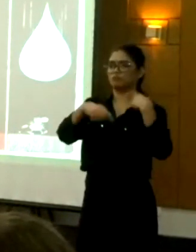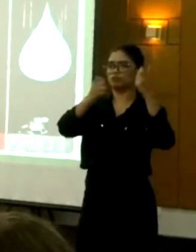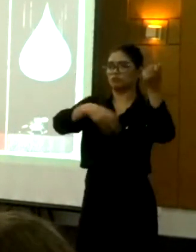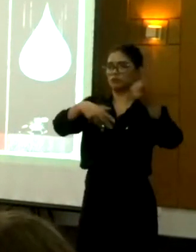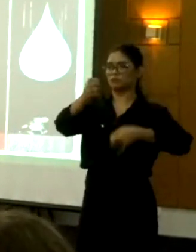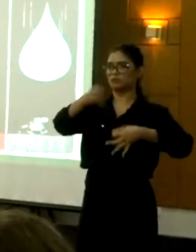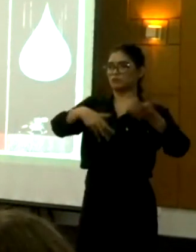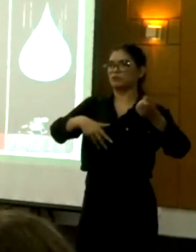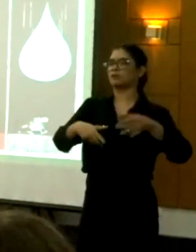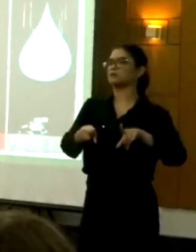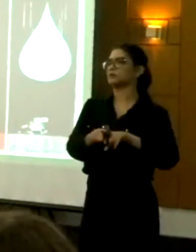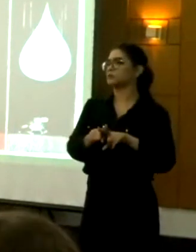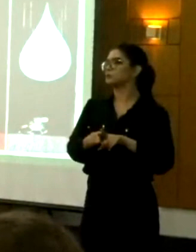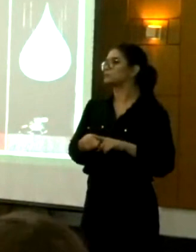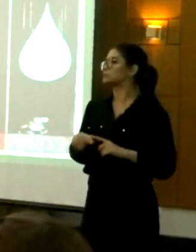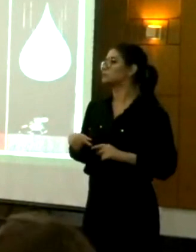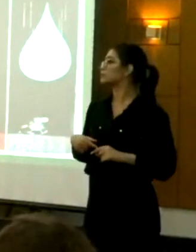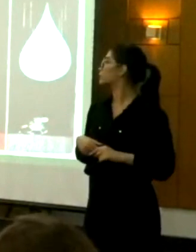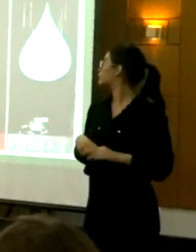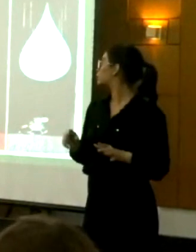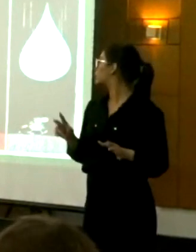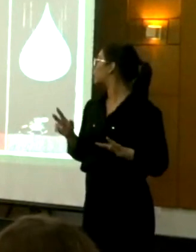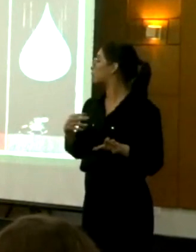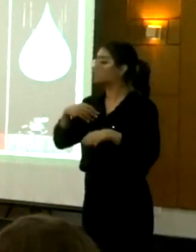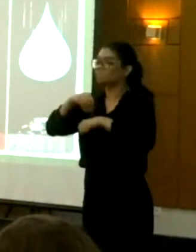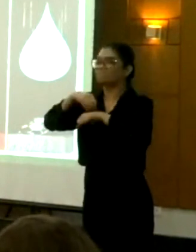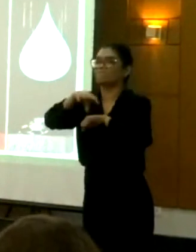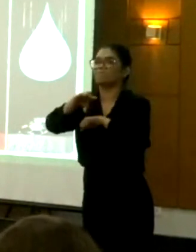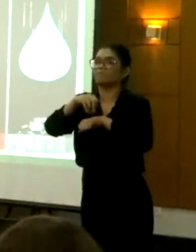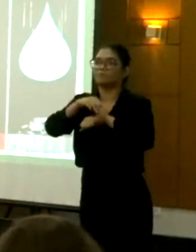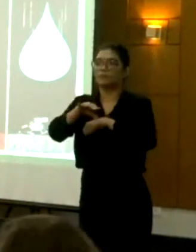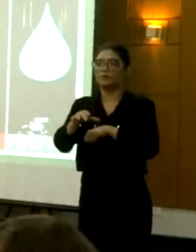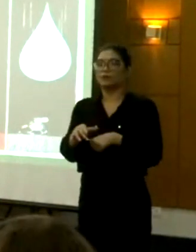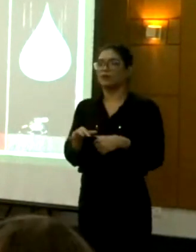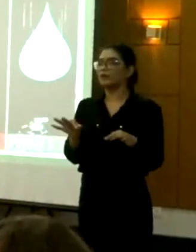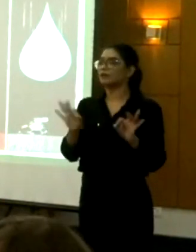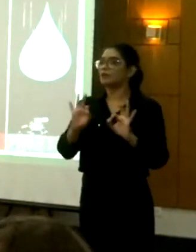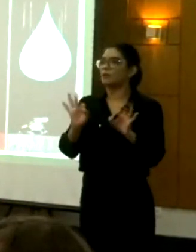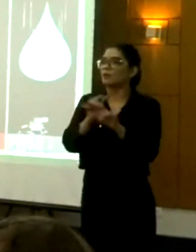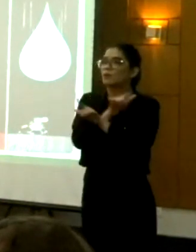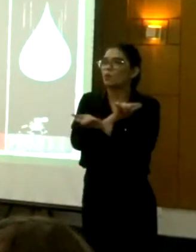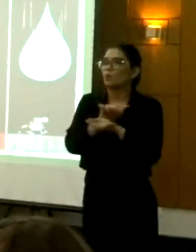is the message here: no city, no company , no matter who it is